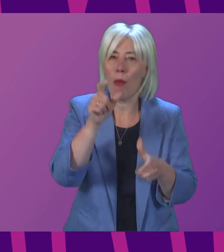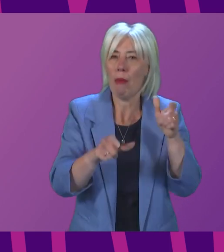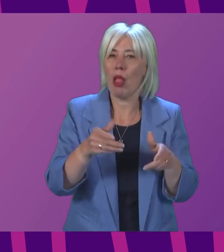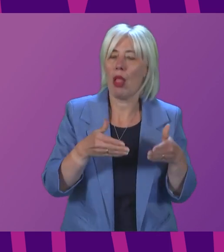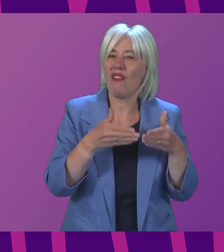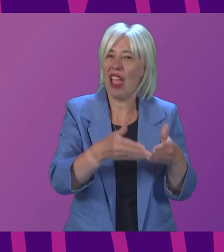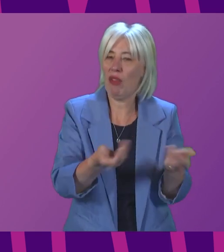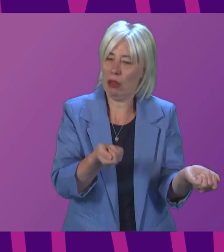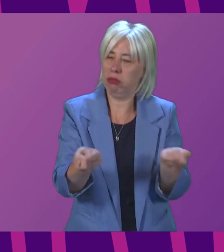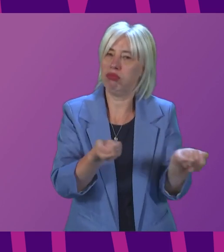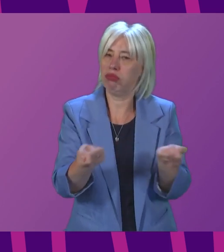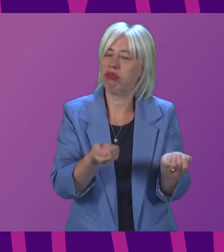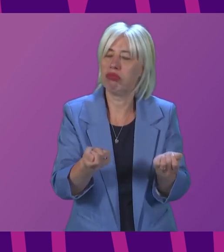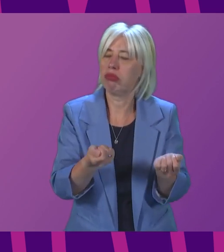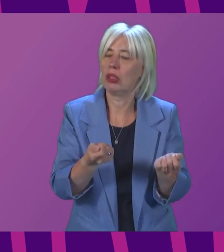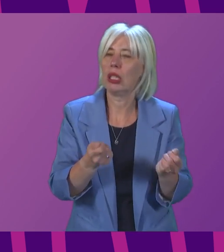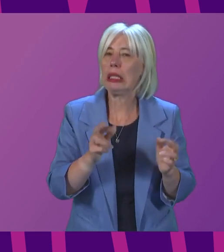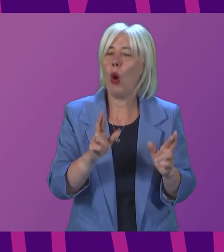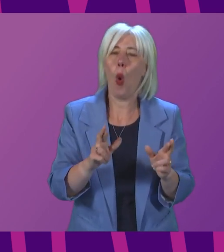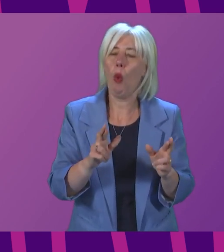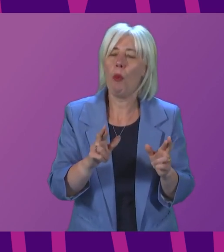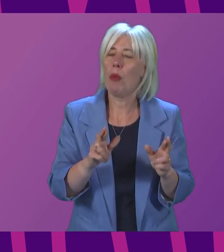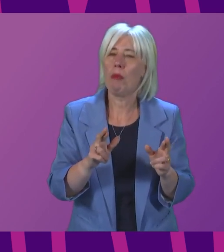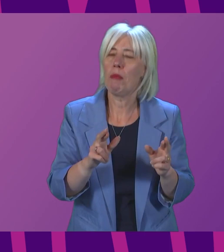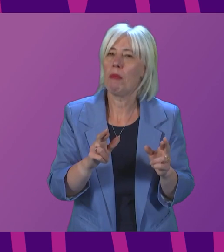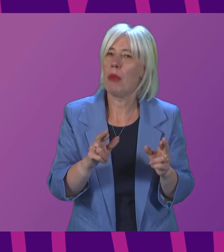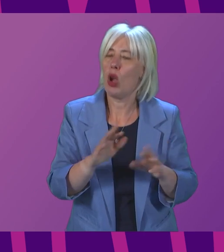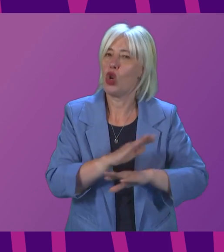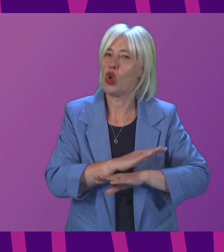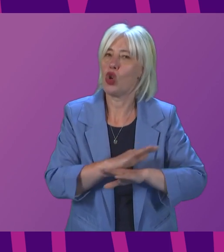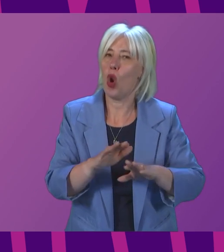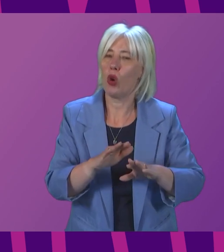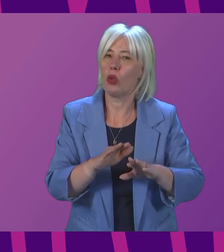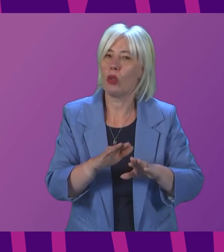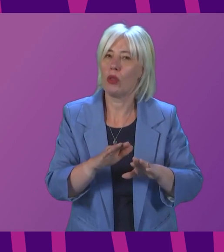not underestimate that—but I hope that we are not about to see a mass-scale fire-and-rehire situation.